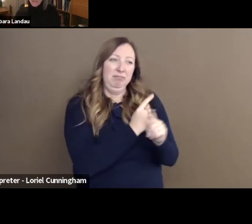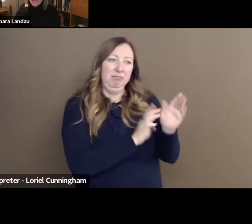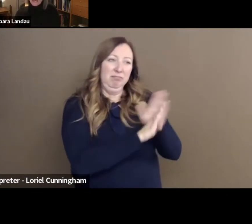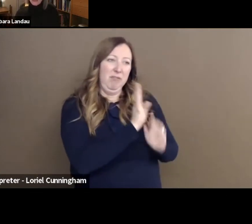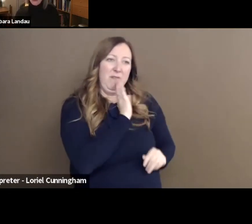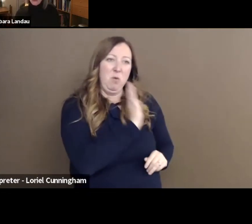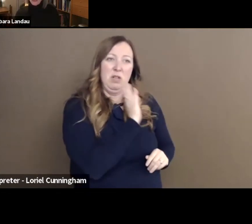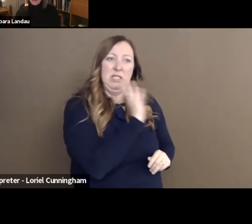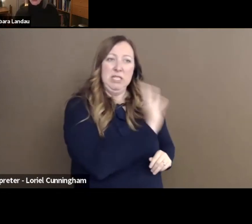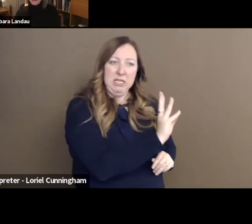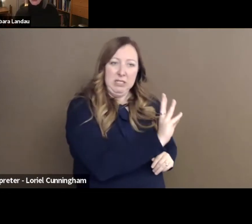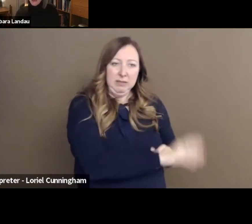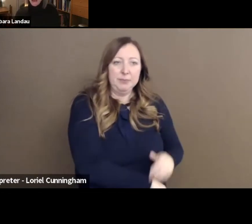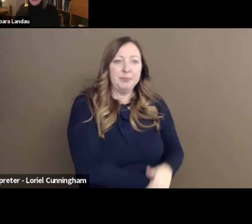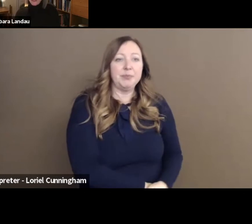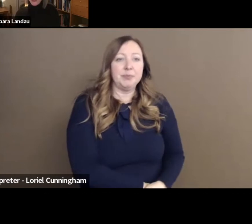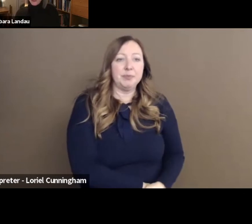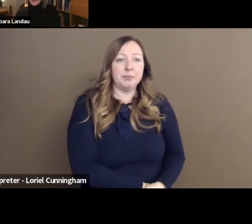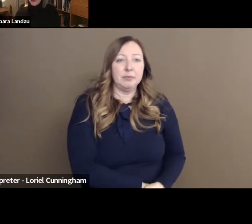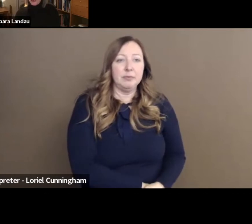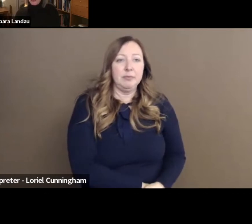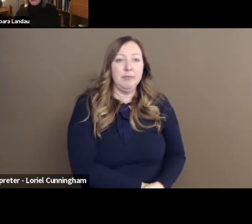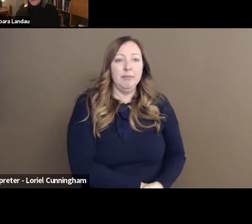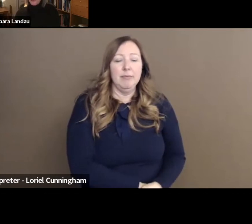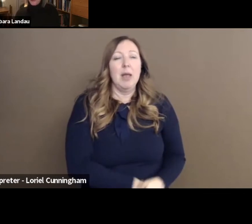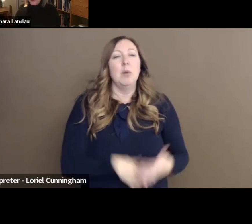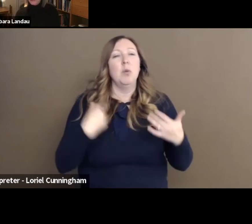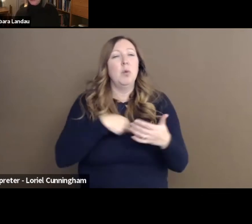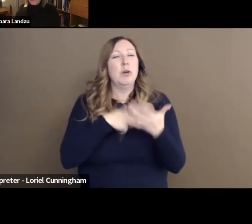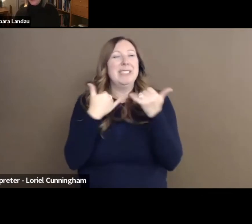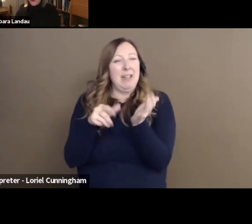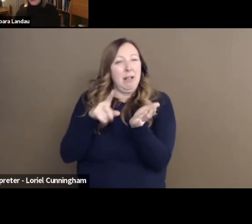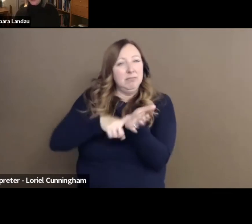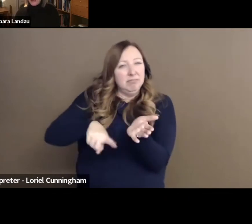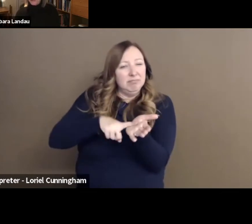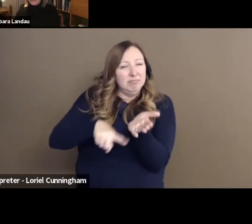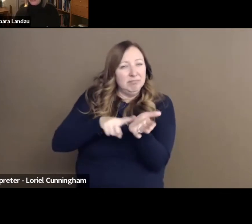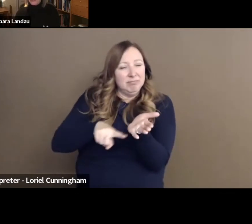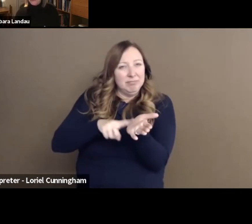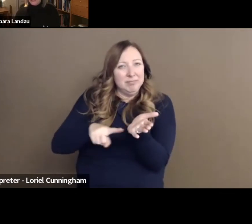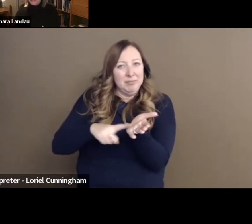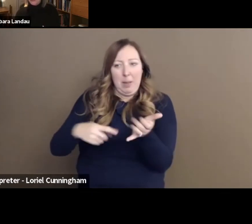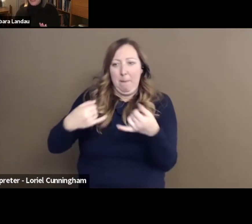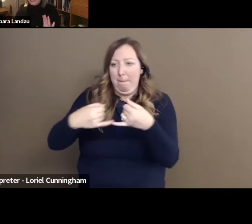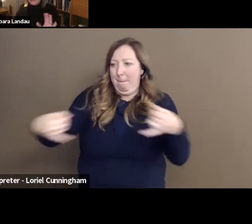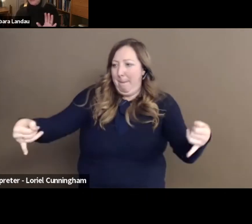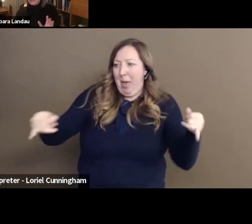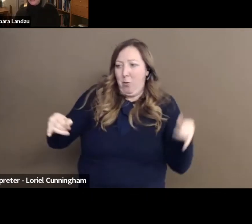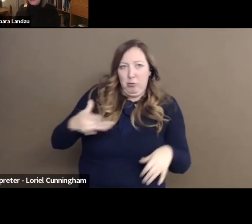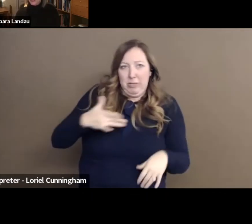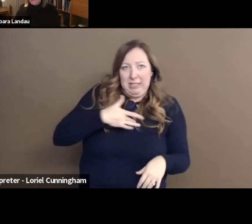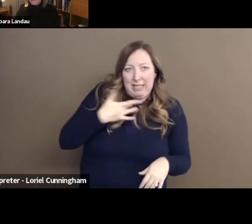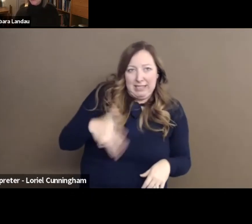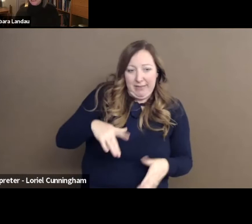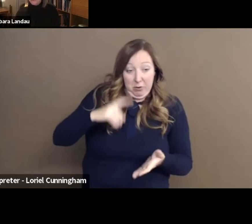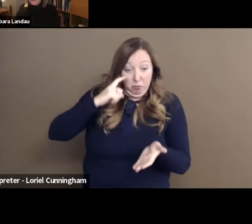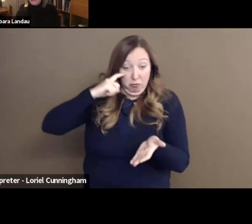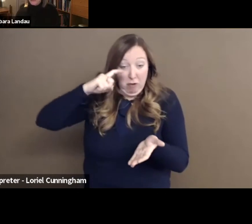and then i have as a question mark whether boundary sensitivity and integrating